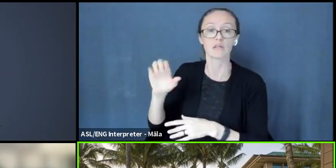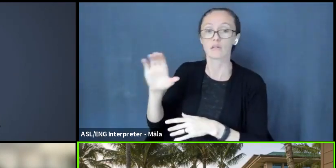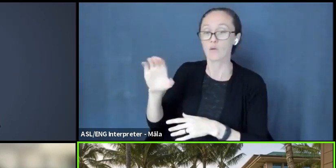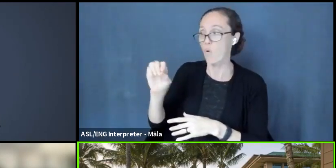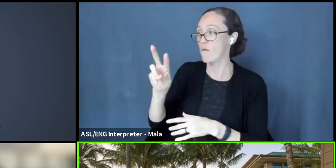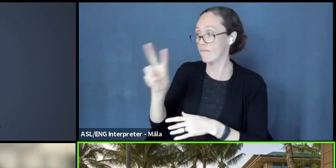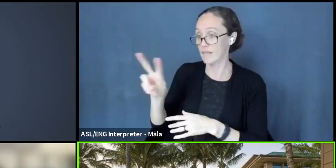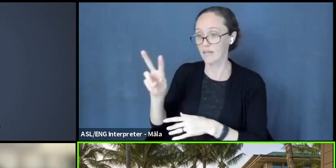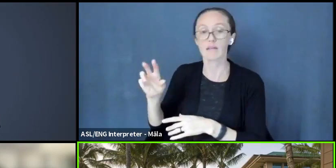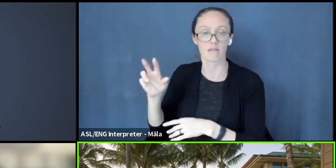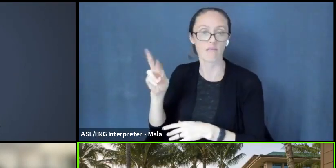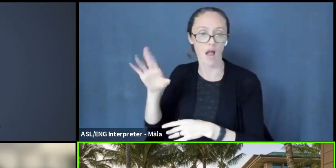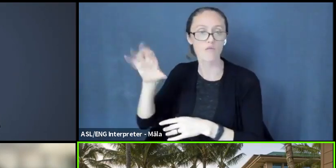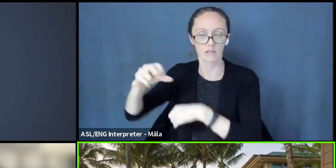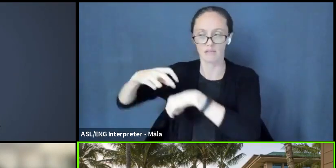Covid virus emerged.